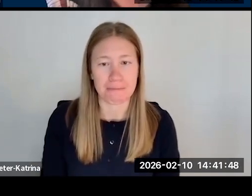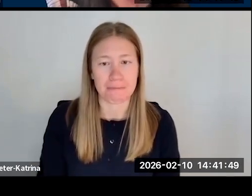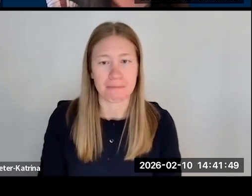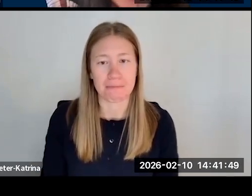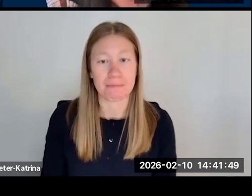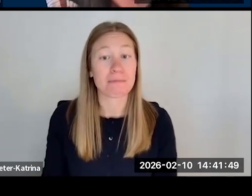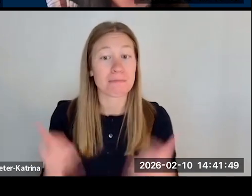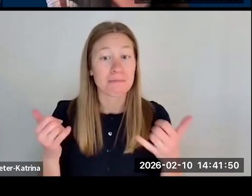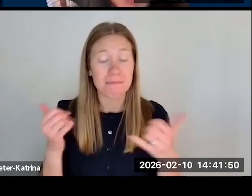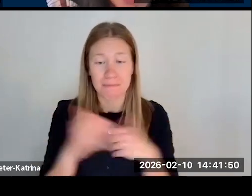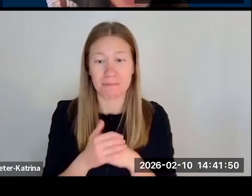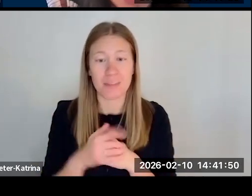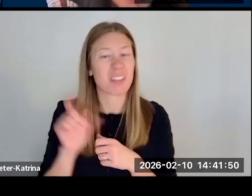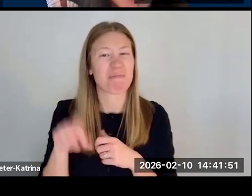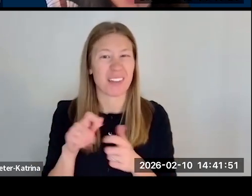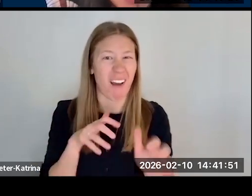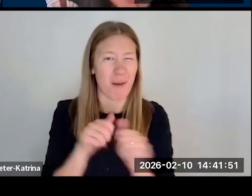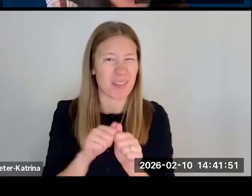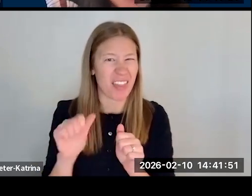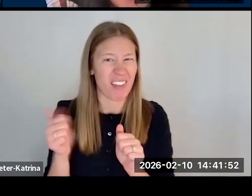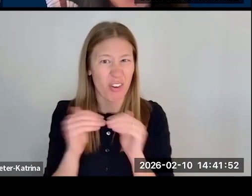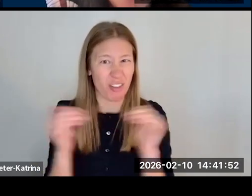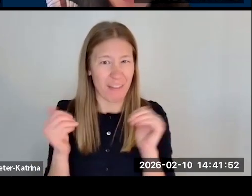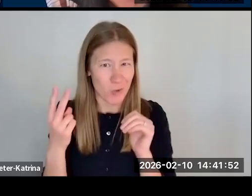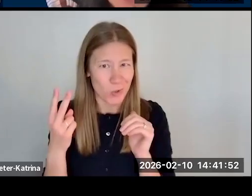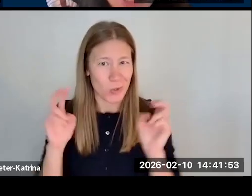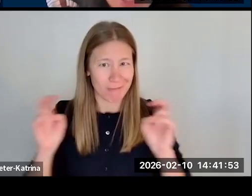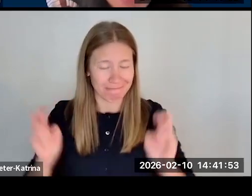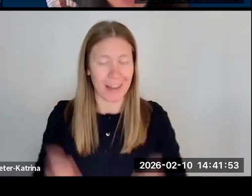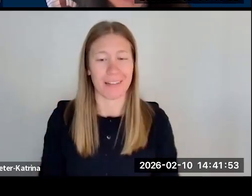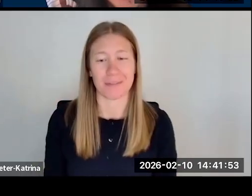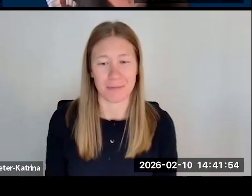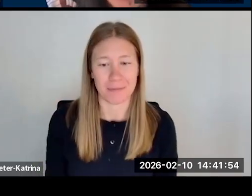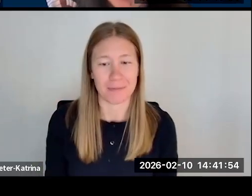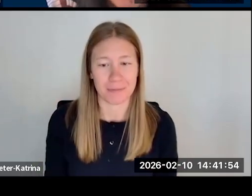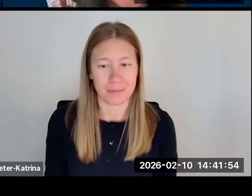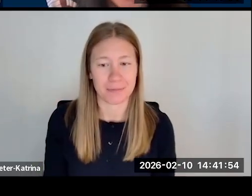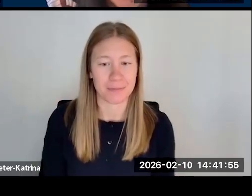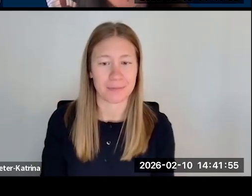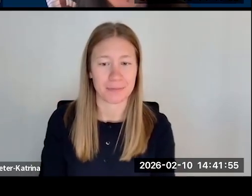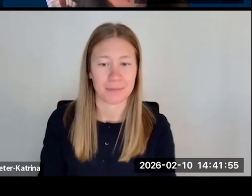Now I need to update the other heading to, so in this case it would only take me a moment